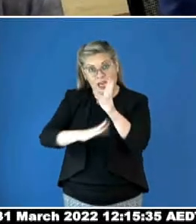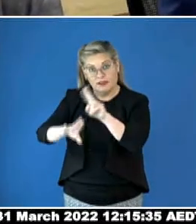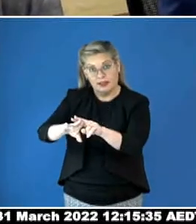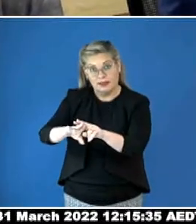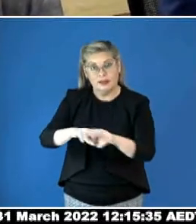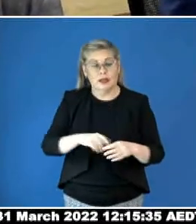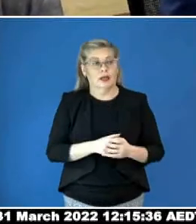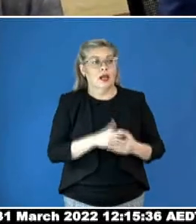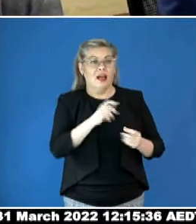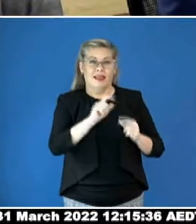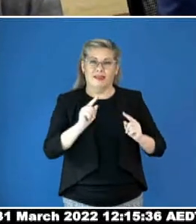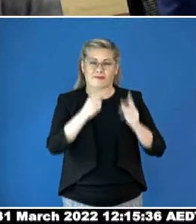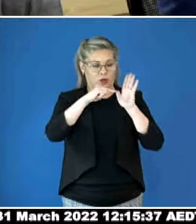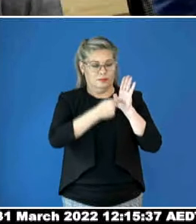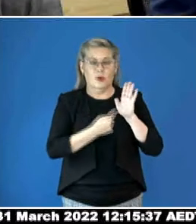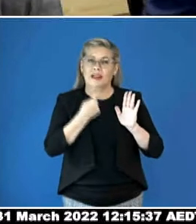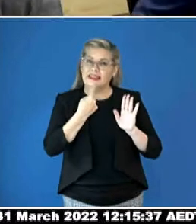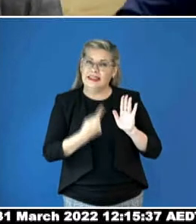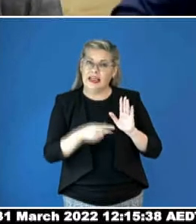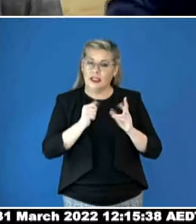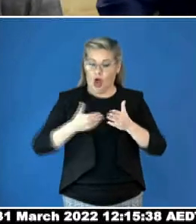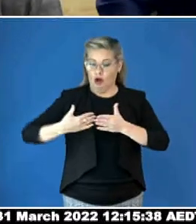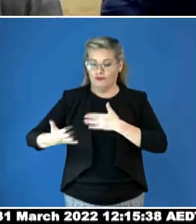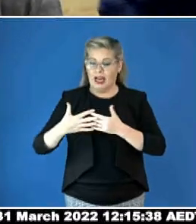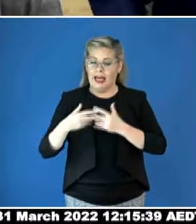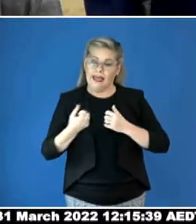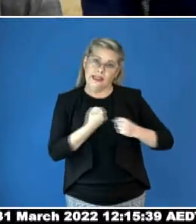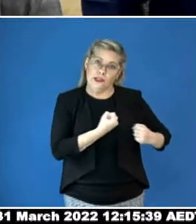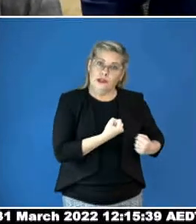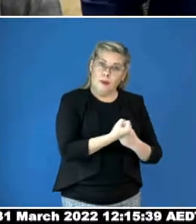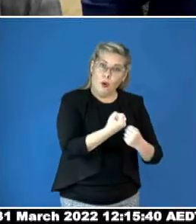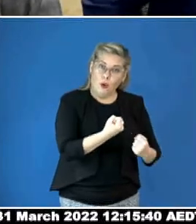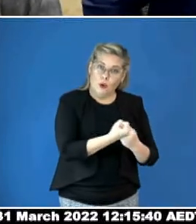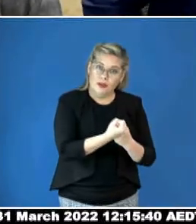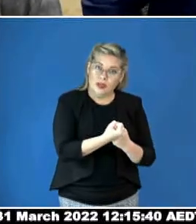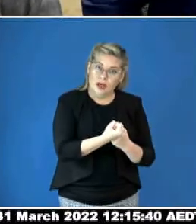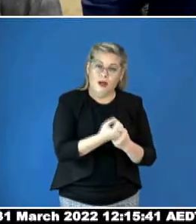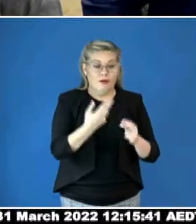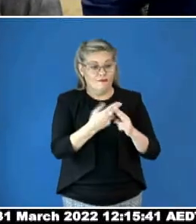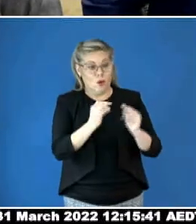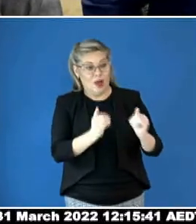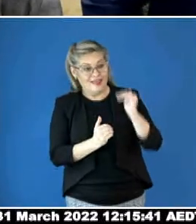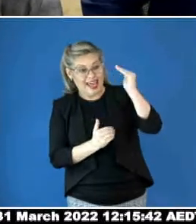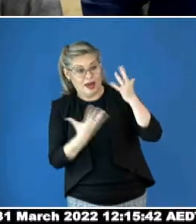"To provide or arrange for additional support, follow-up or debriefing for the adult with a disability and/or their parent-carer."